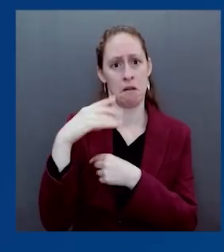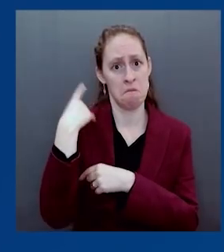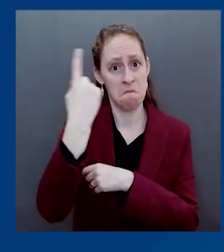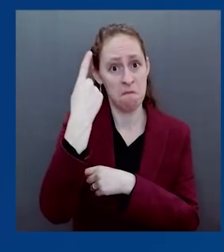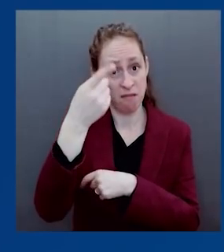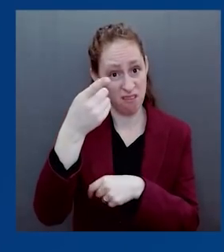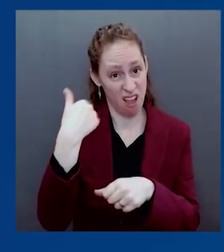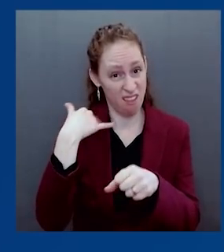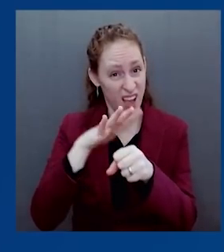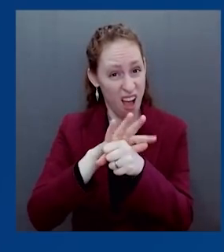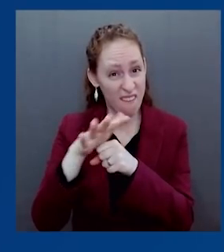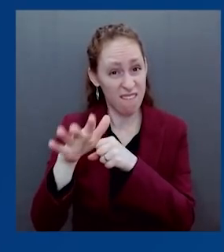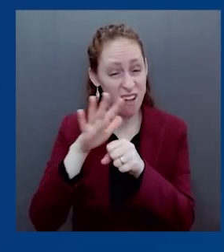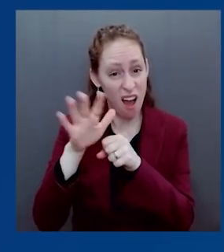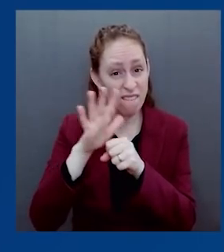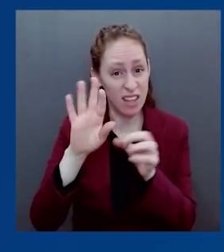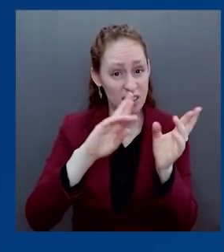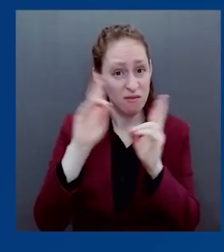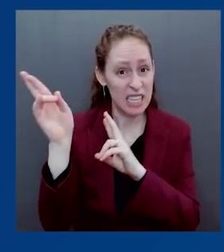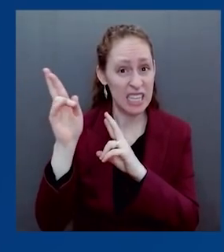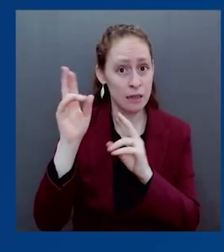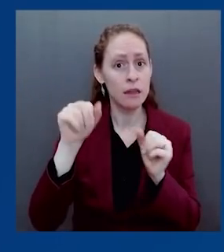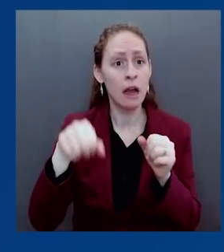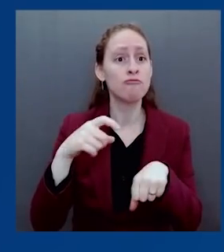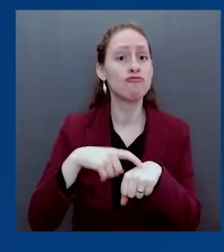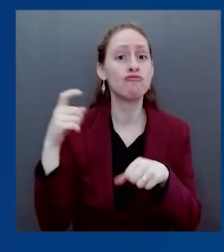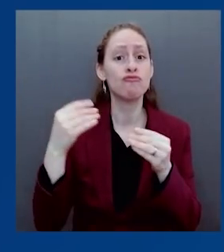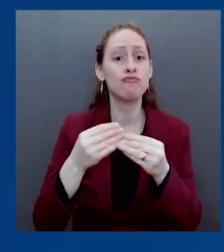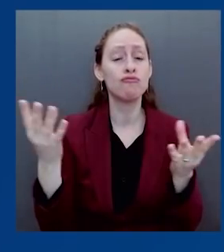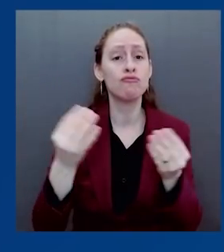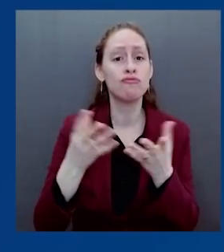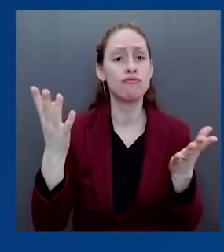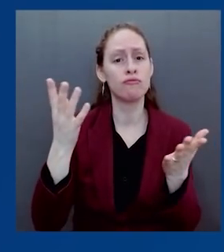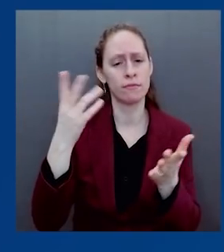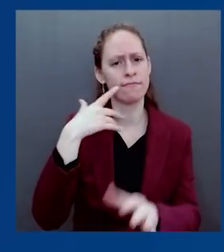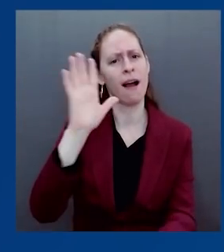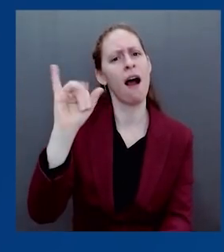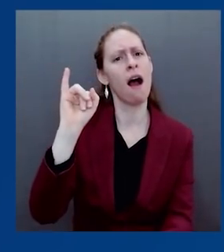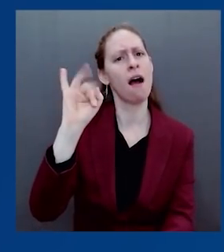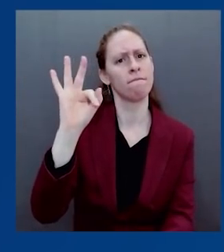these high-quality masks? Or would this put stress on the -- or shortages